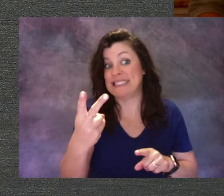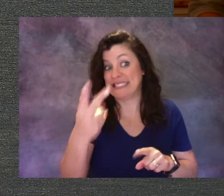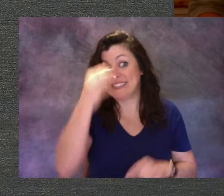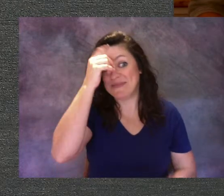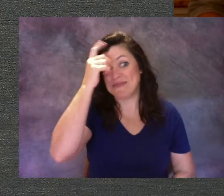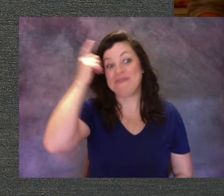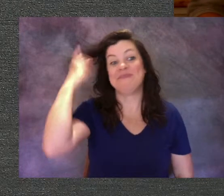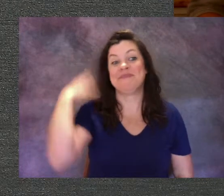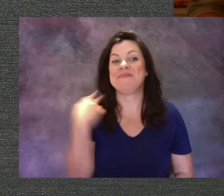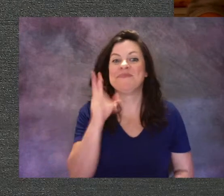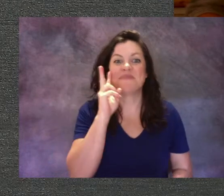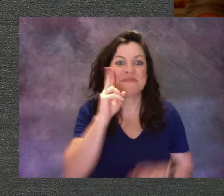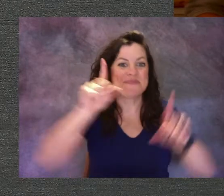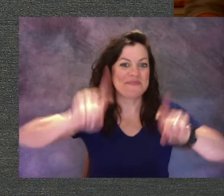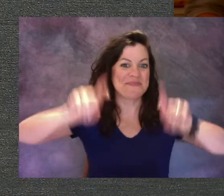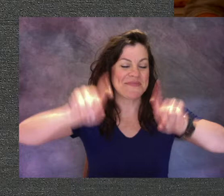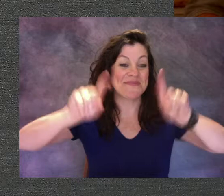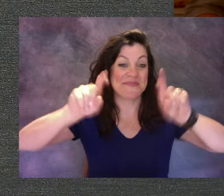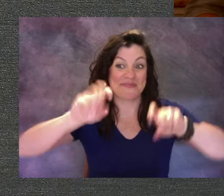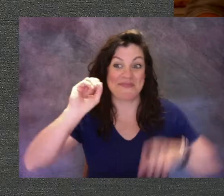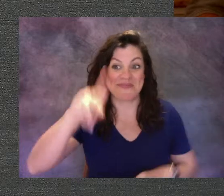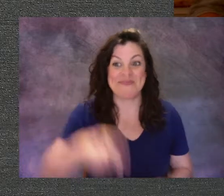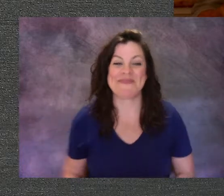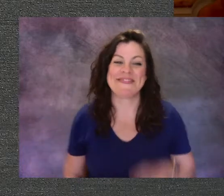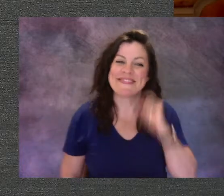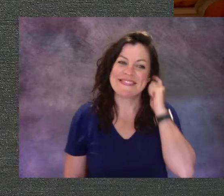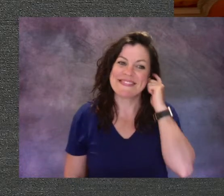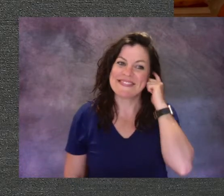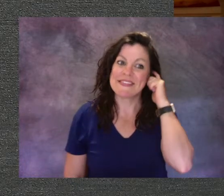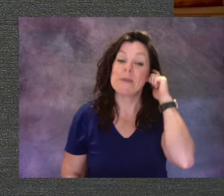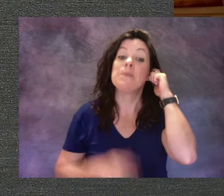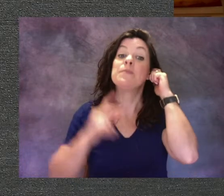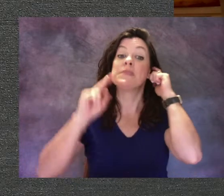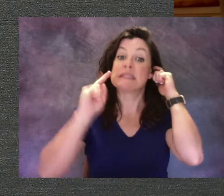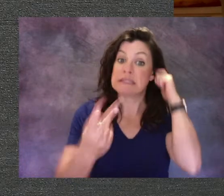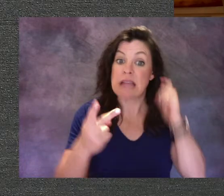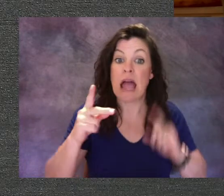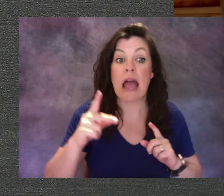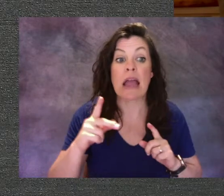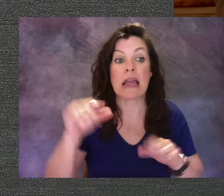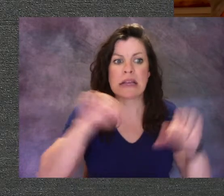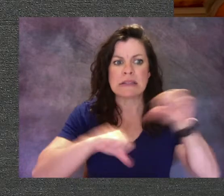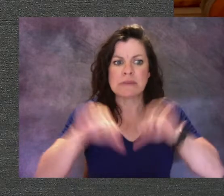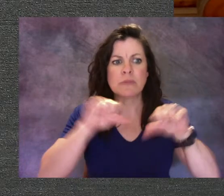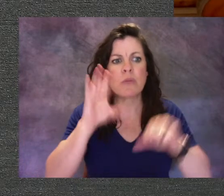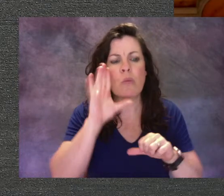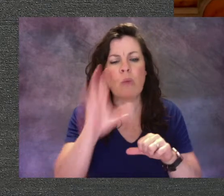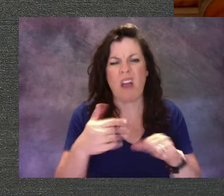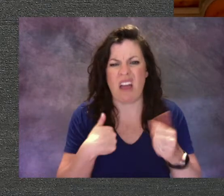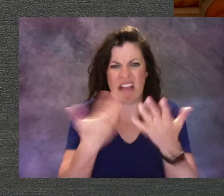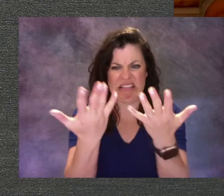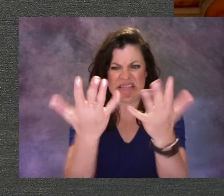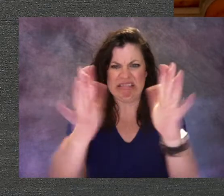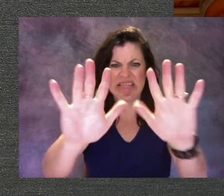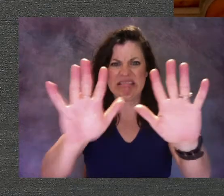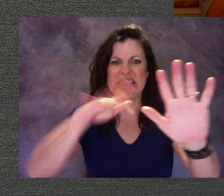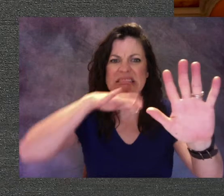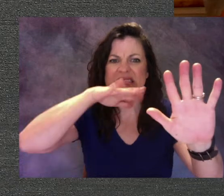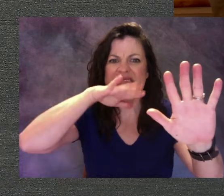And, we're gonna do an experiment where we're gonna see what hand-washing really does to our germs.